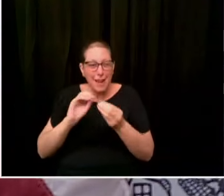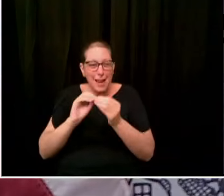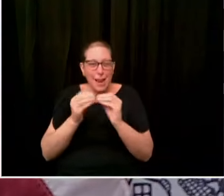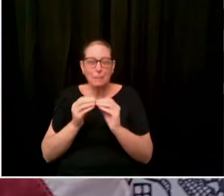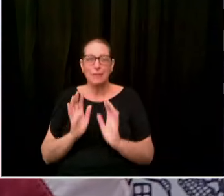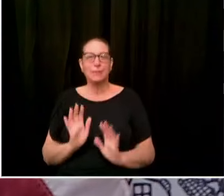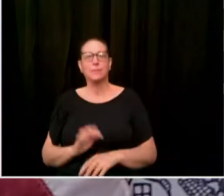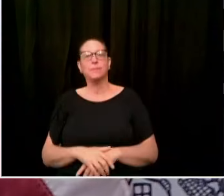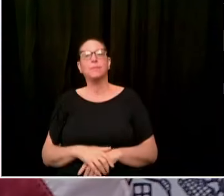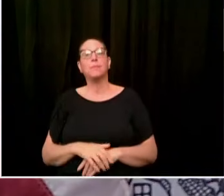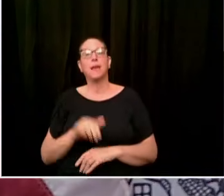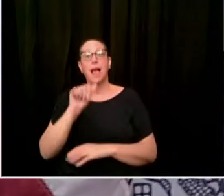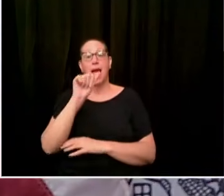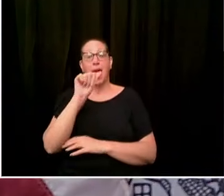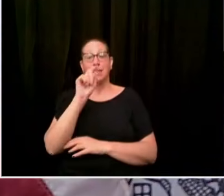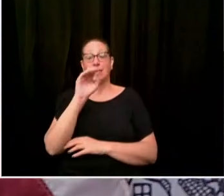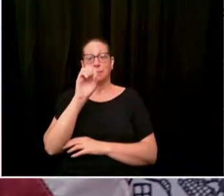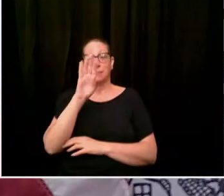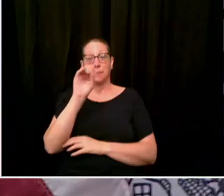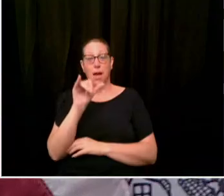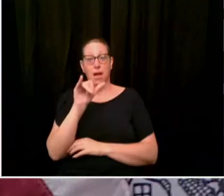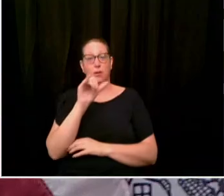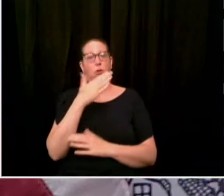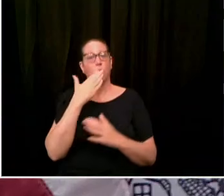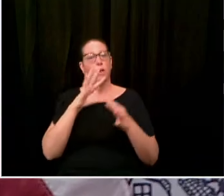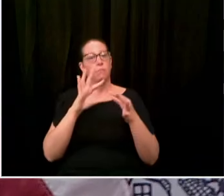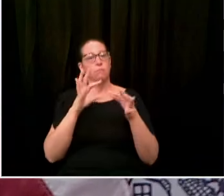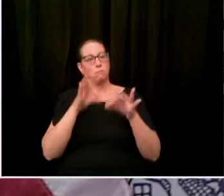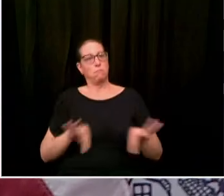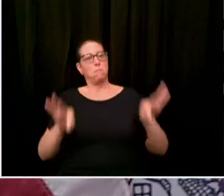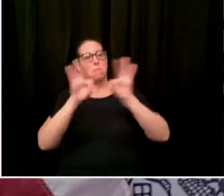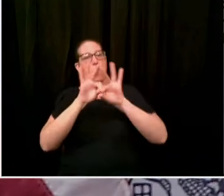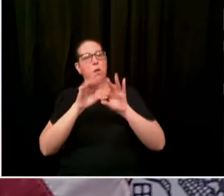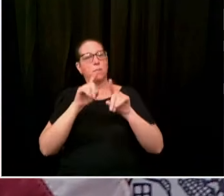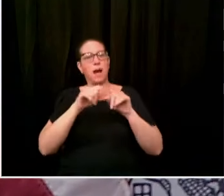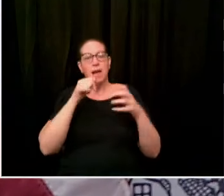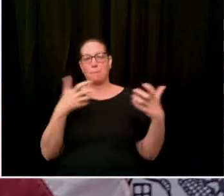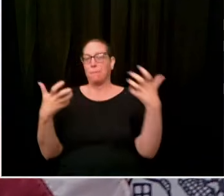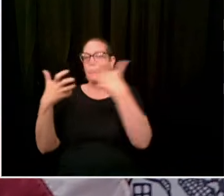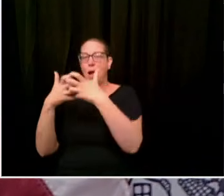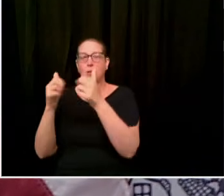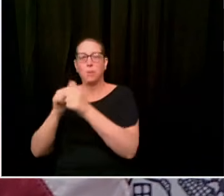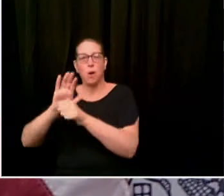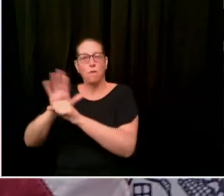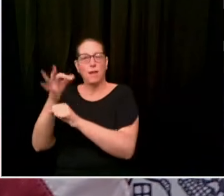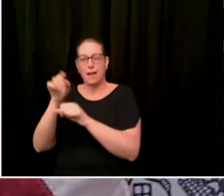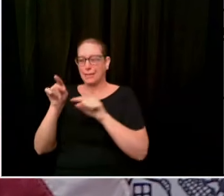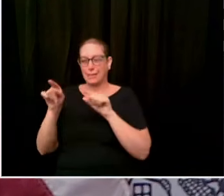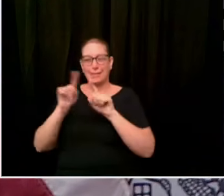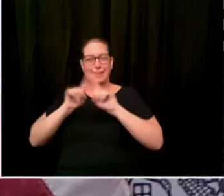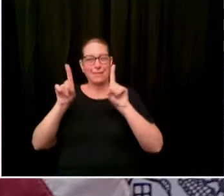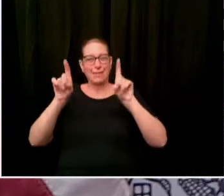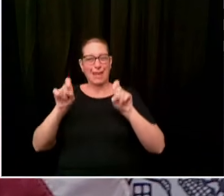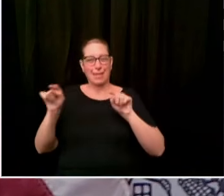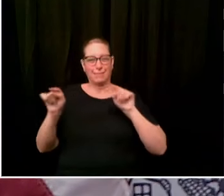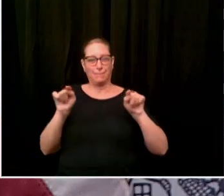THE ANTIBODY TESTING, VERY VALUABLE BUT NOT THE SAME AS THE PCR TESTING BUT WE STILL WANT ANY NEW YORKER WHO